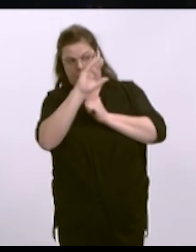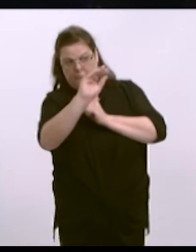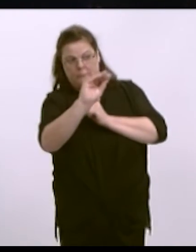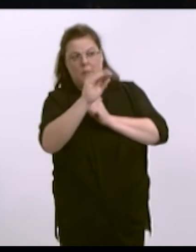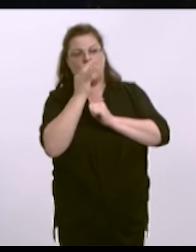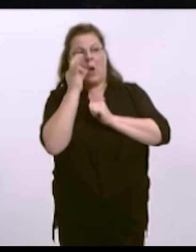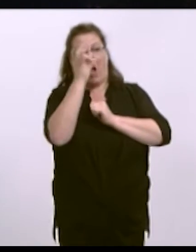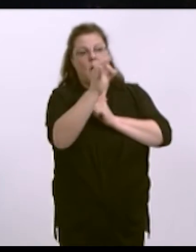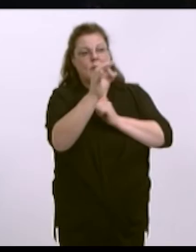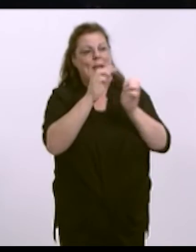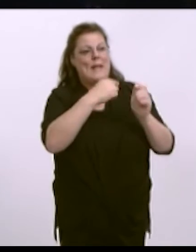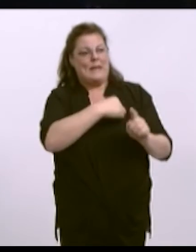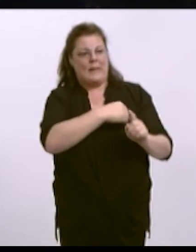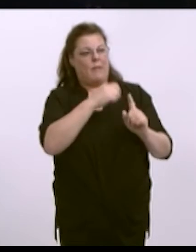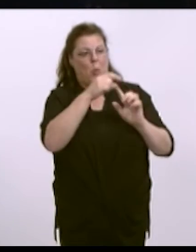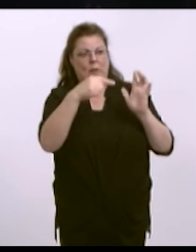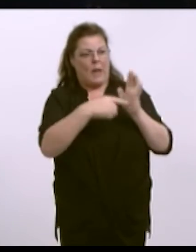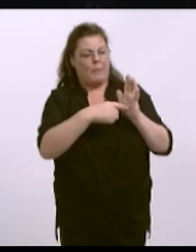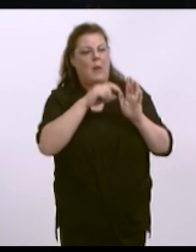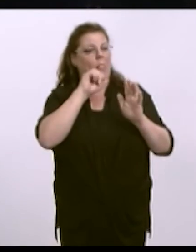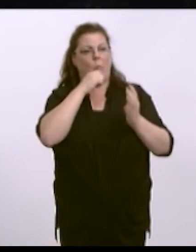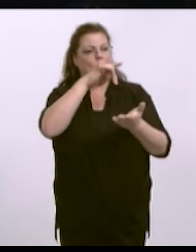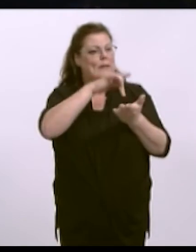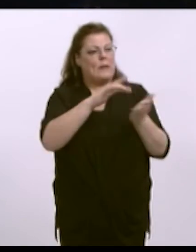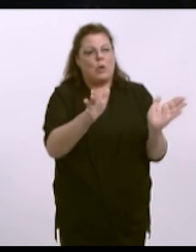not take this decision, and that they will keep the centre open for business?